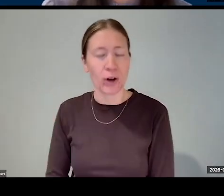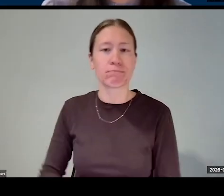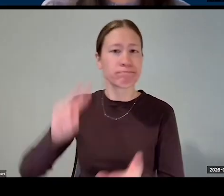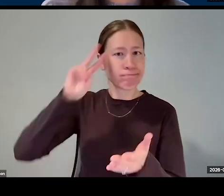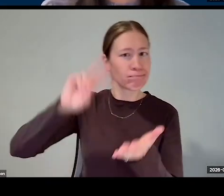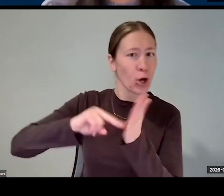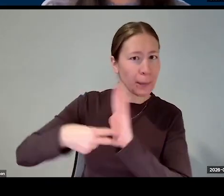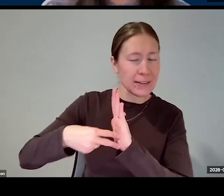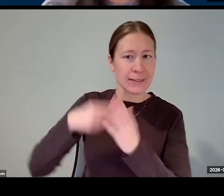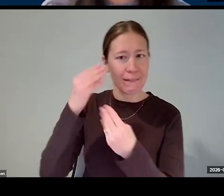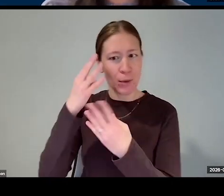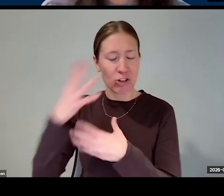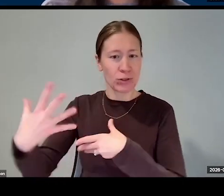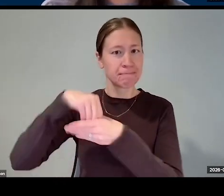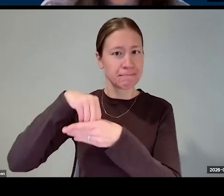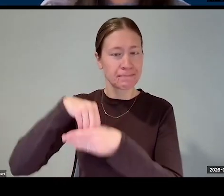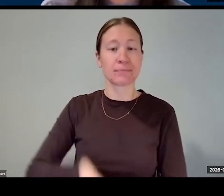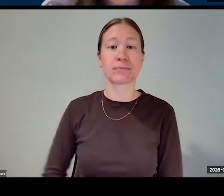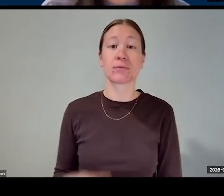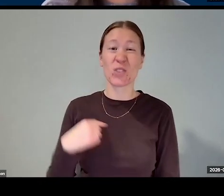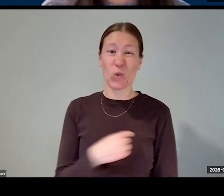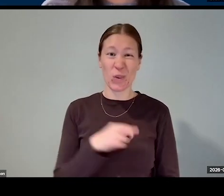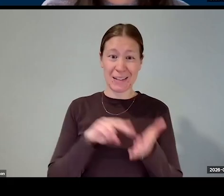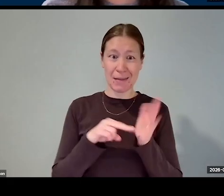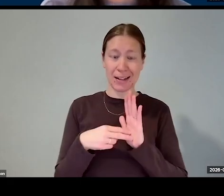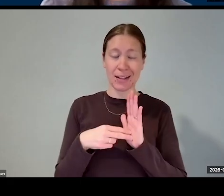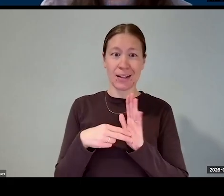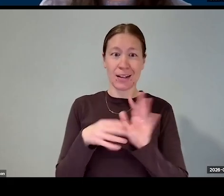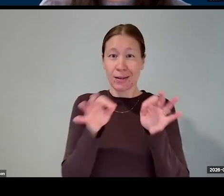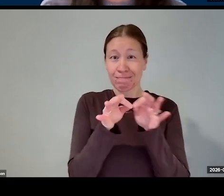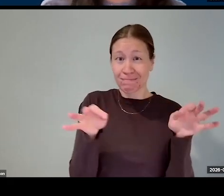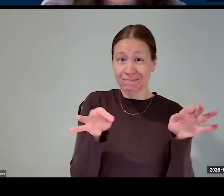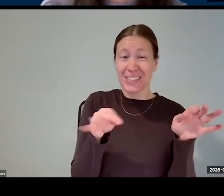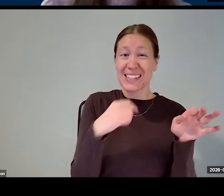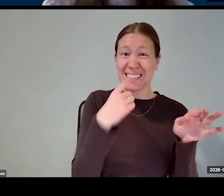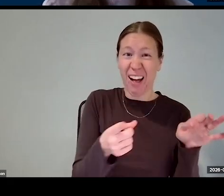we're talking about using the link text to inform the user where the link will take them.